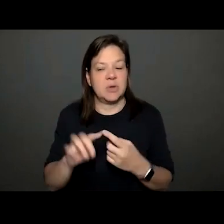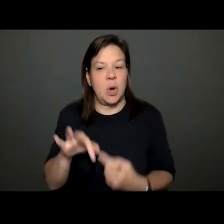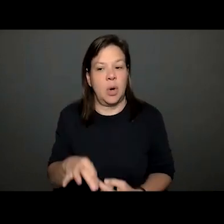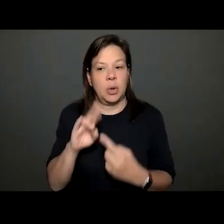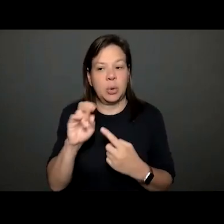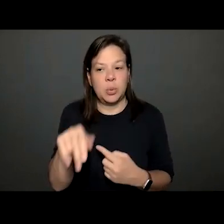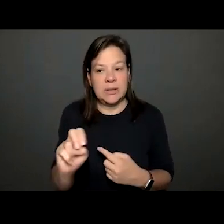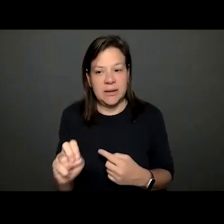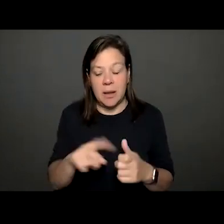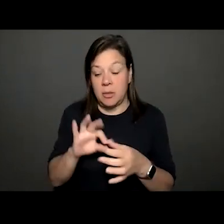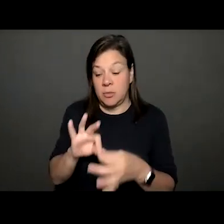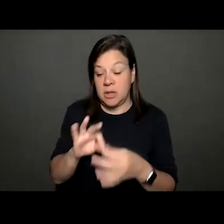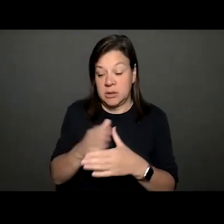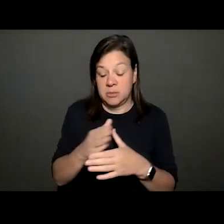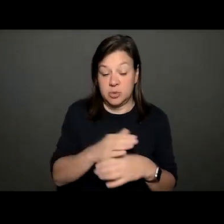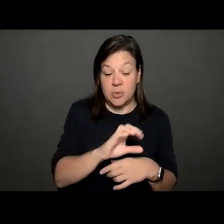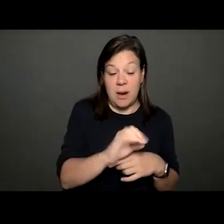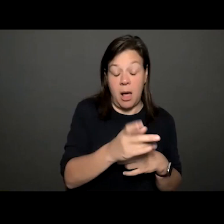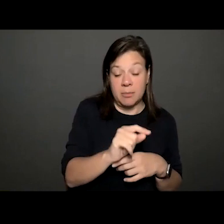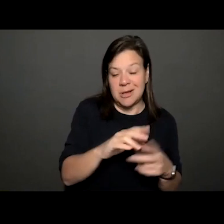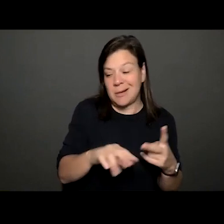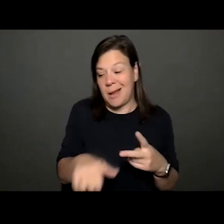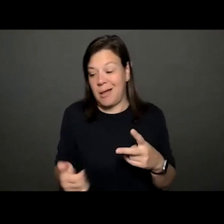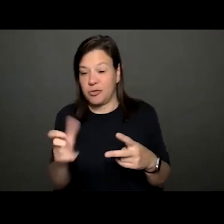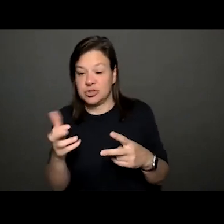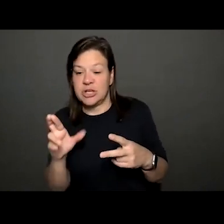OBJECT AND ANOTHER CRM OBJECT IS USEFUL TO KNOW.